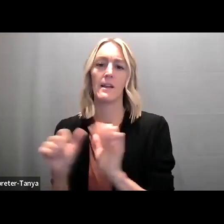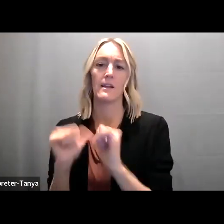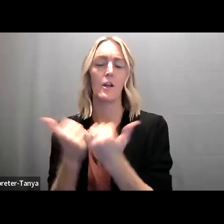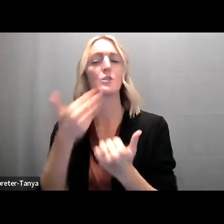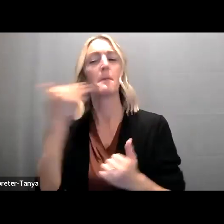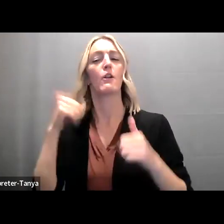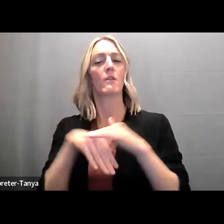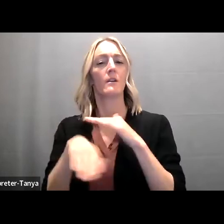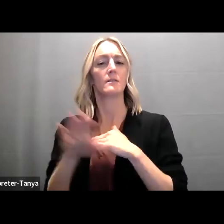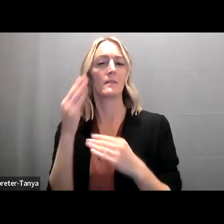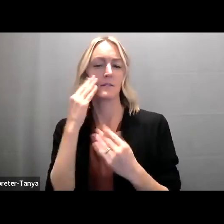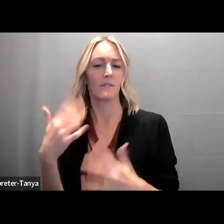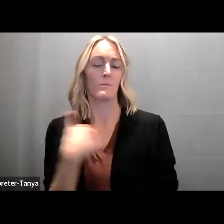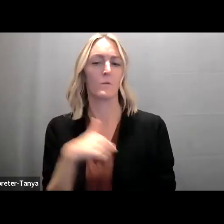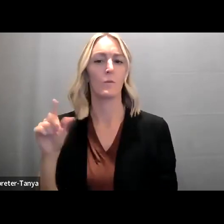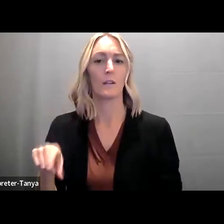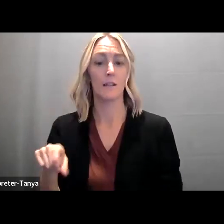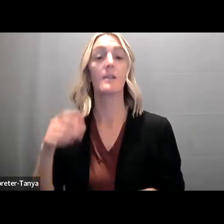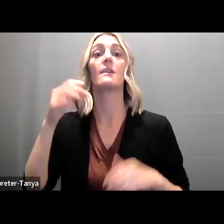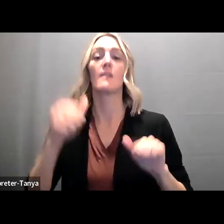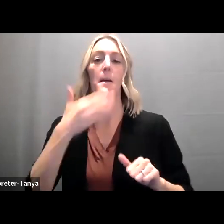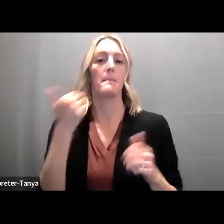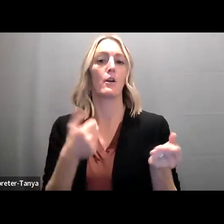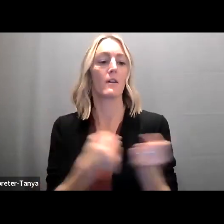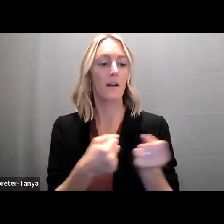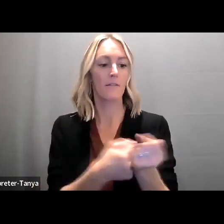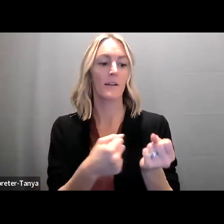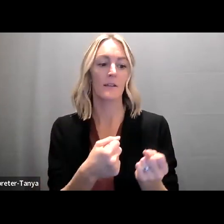to information we need to to be their advocate to do this work.